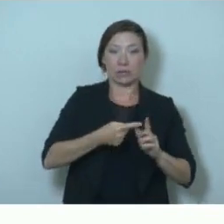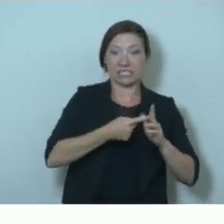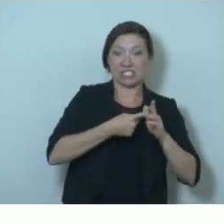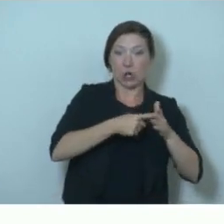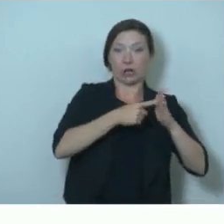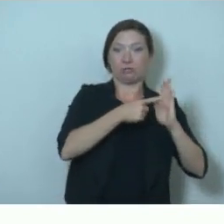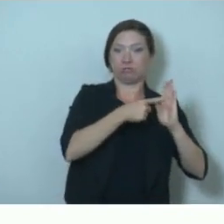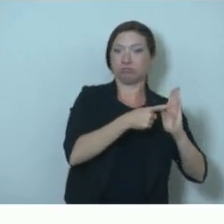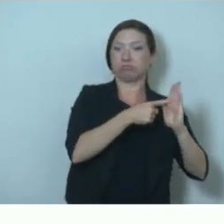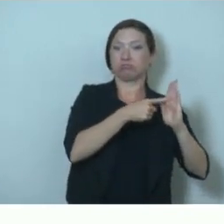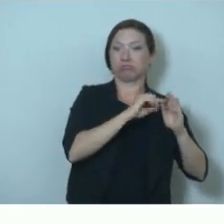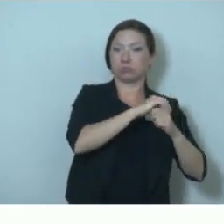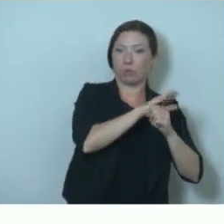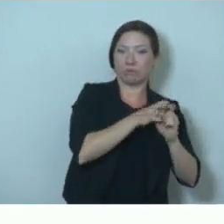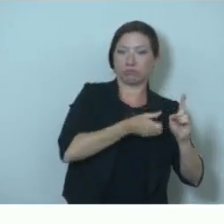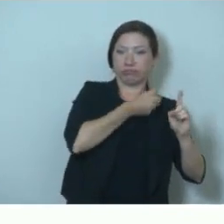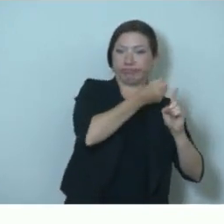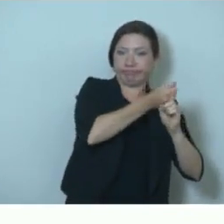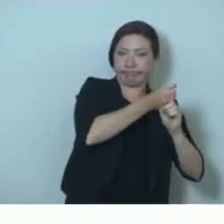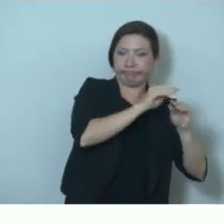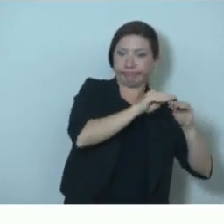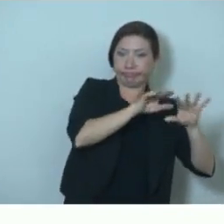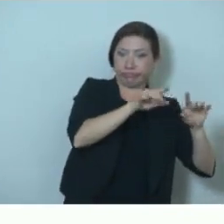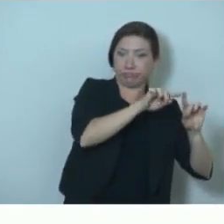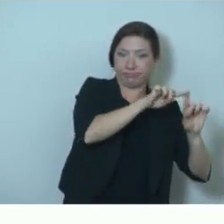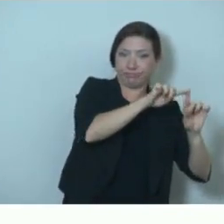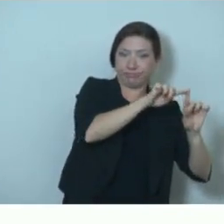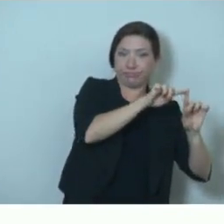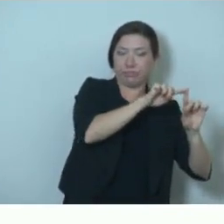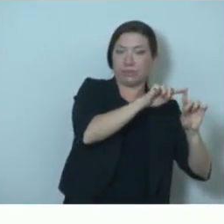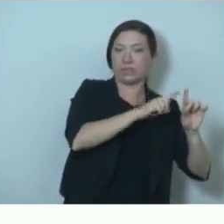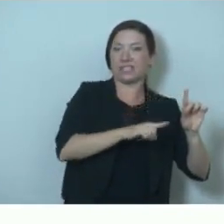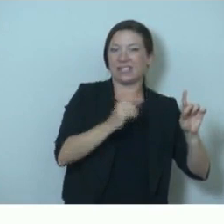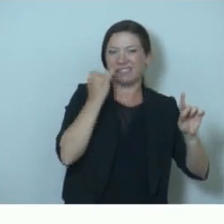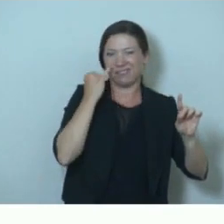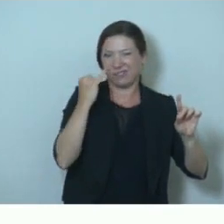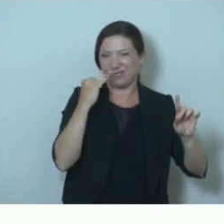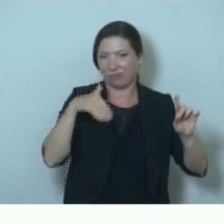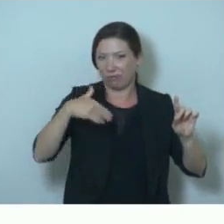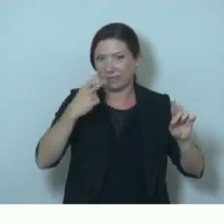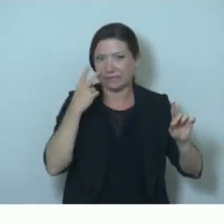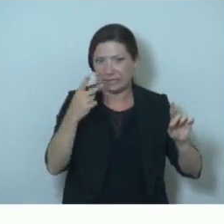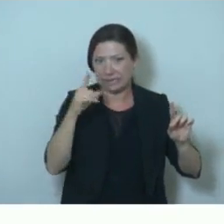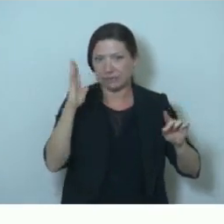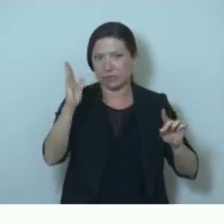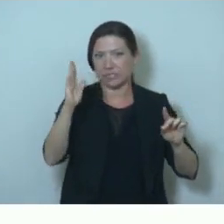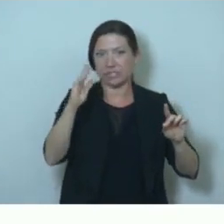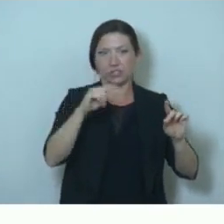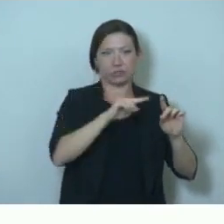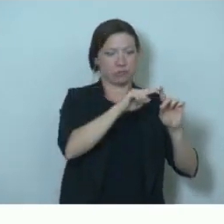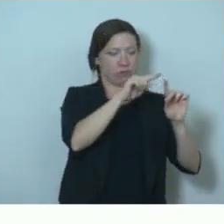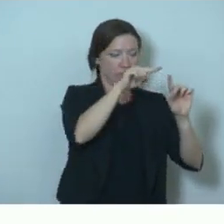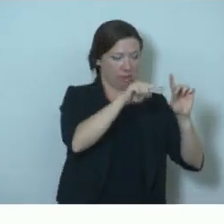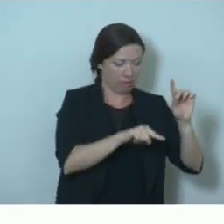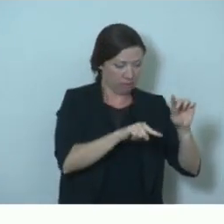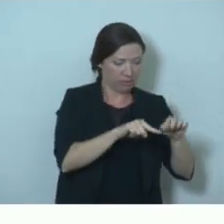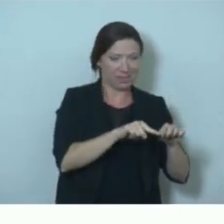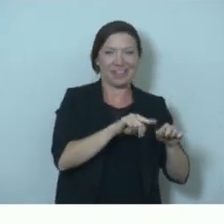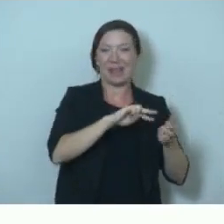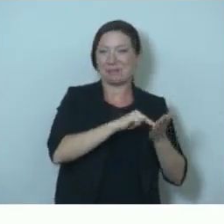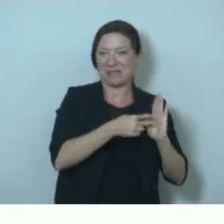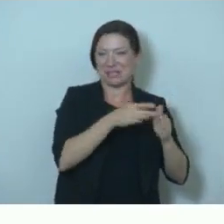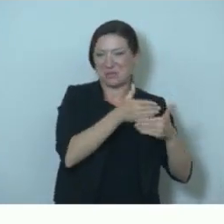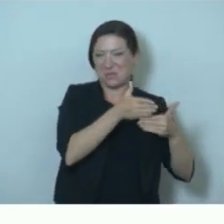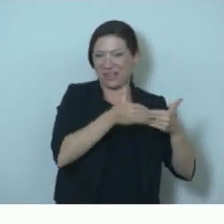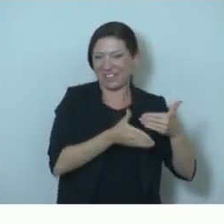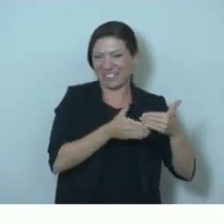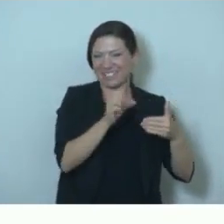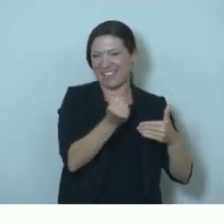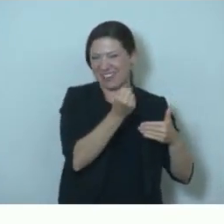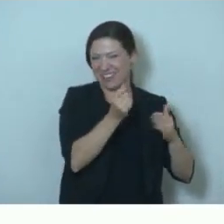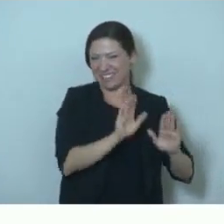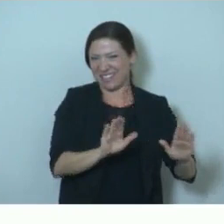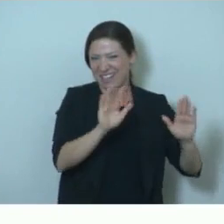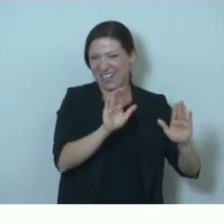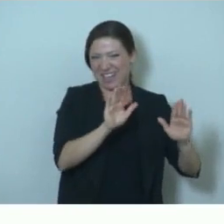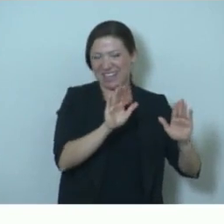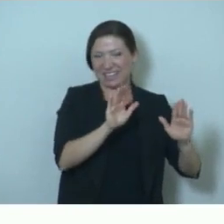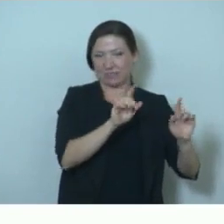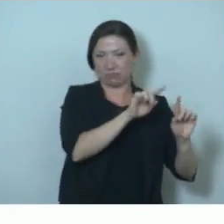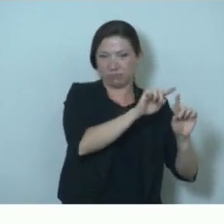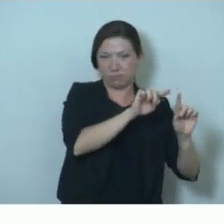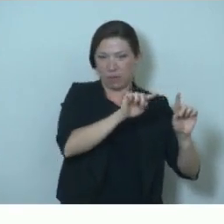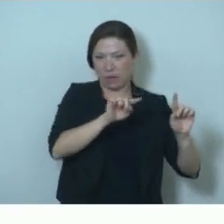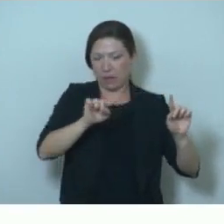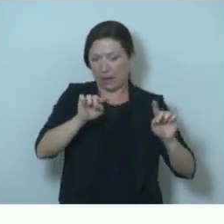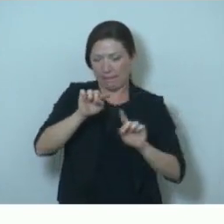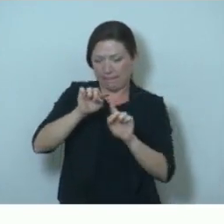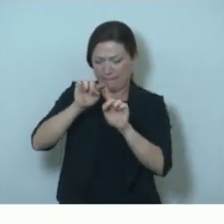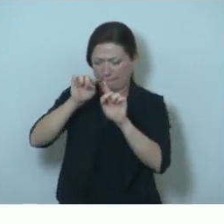SUNS THE BEGINNING OF THE EPIDEMIC AND IF YOU ARE NEW TO THIS PRESENTATIONS AND THE LOW TROUGHS BETWEEN EACH ONE ARE SATURDAY AND SUNDAY AND THE VERY, VERY LOWEST POINT IN THE